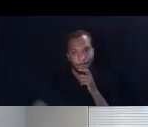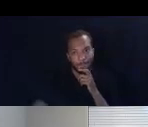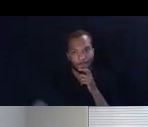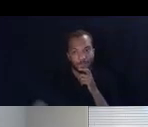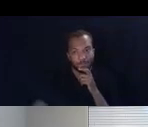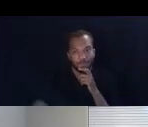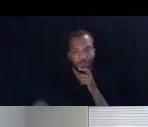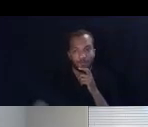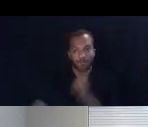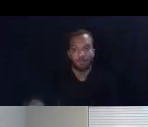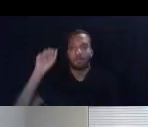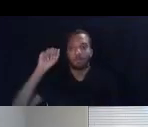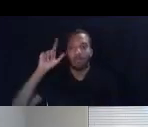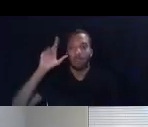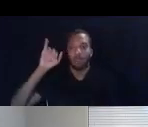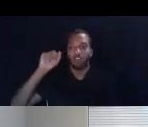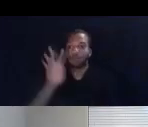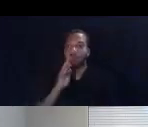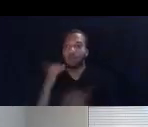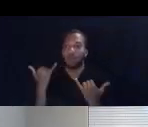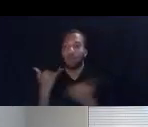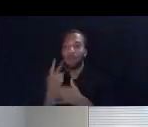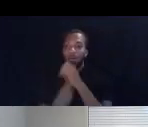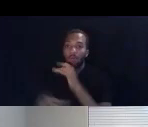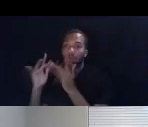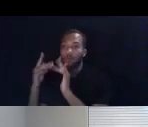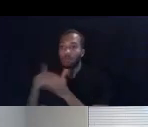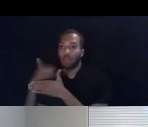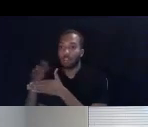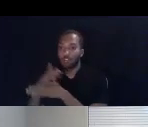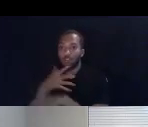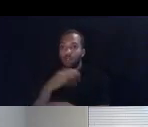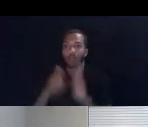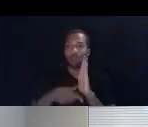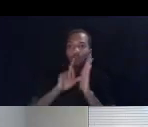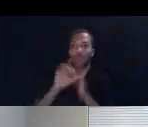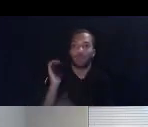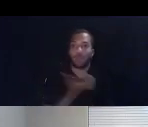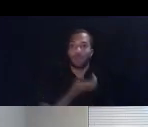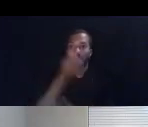I'll just quickly add both the website that I shared and reviewing the information about our CHIP work